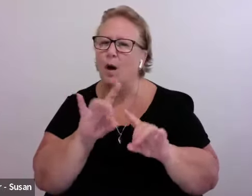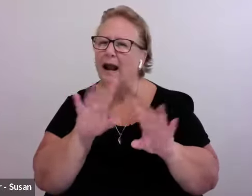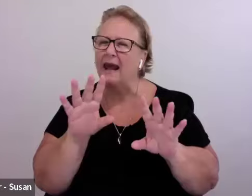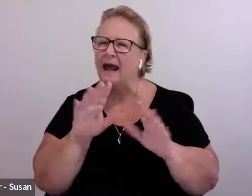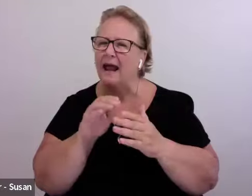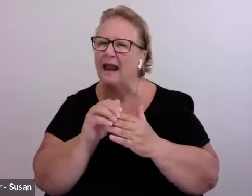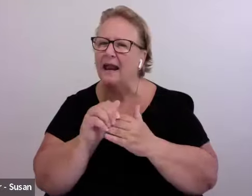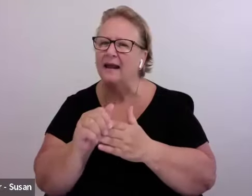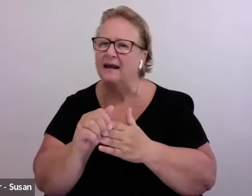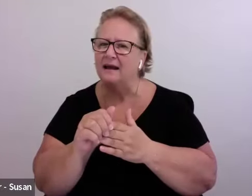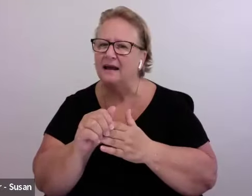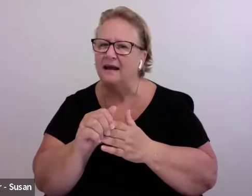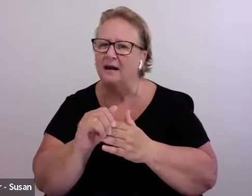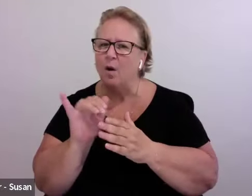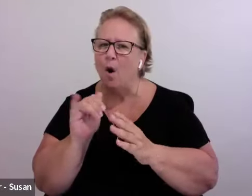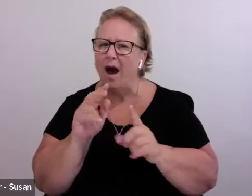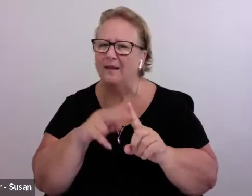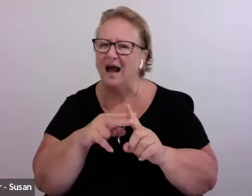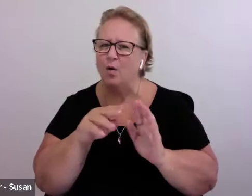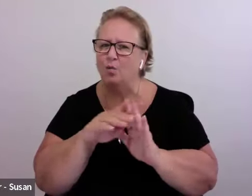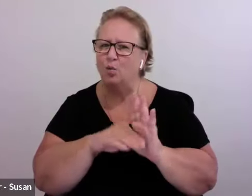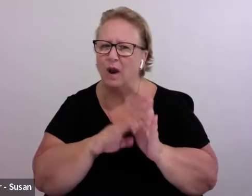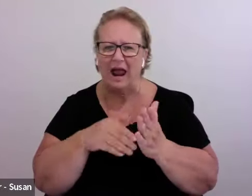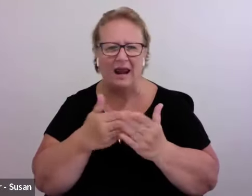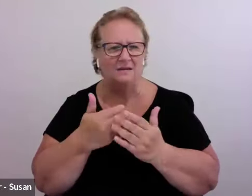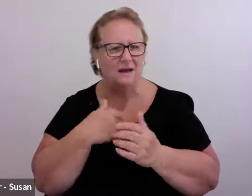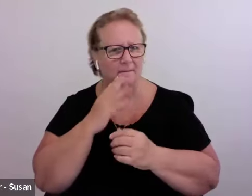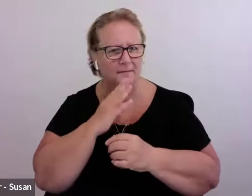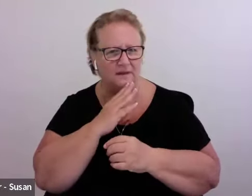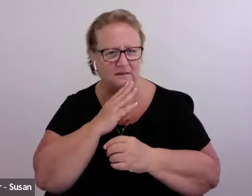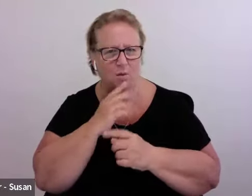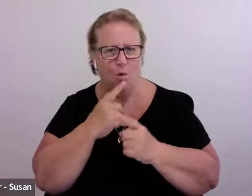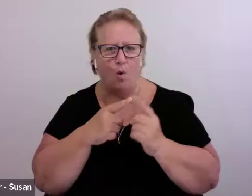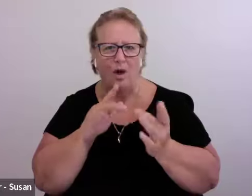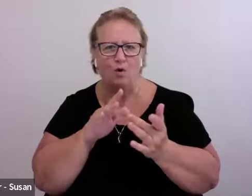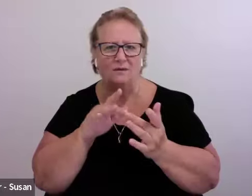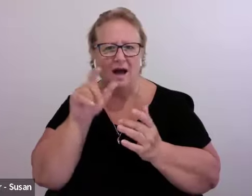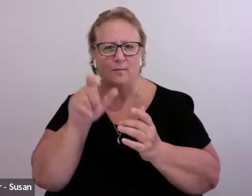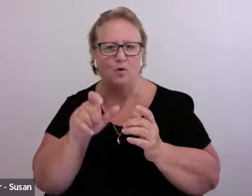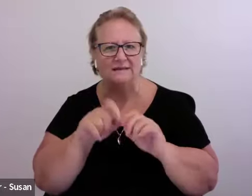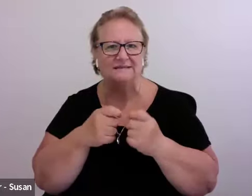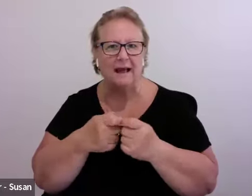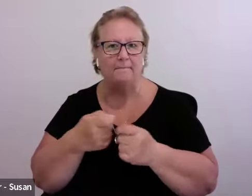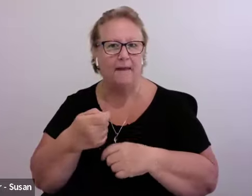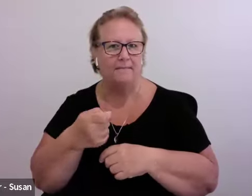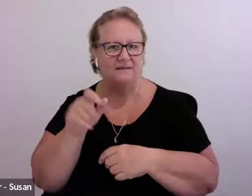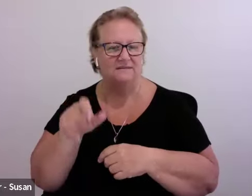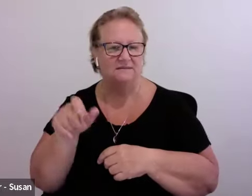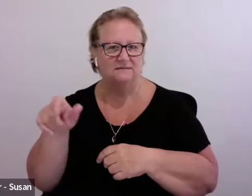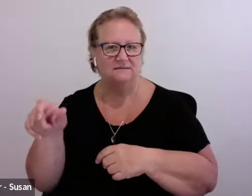in the chat around - because it's linked to this - in the application form there is no clear lead or chief